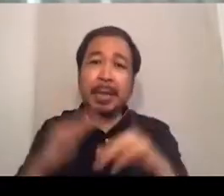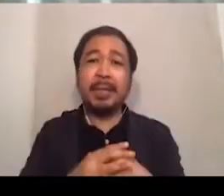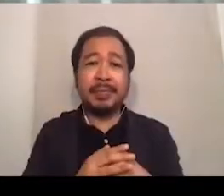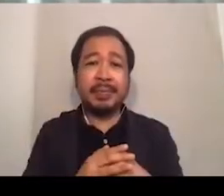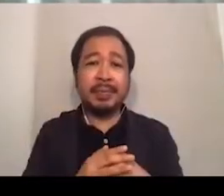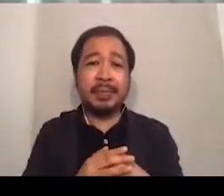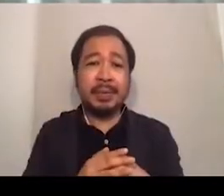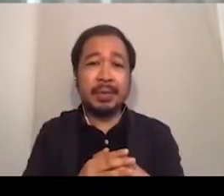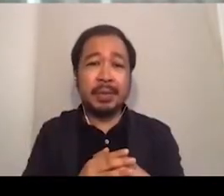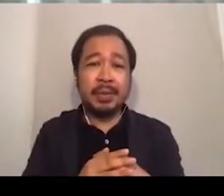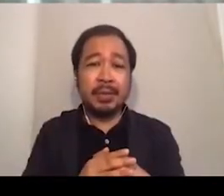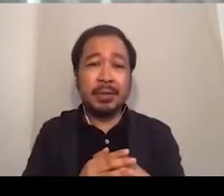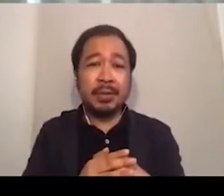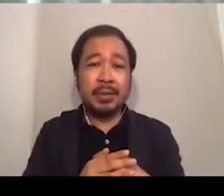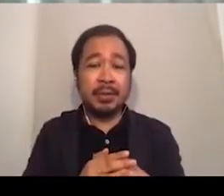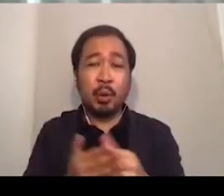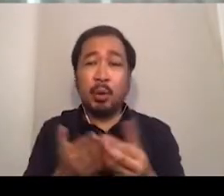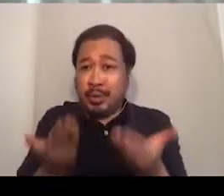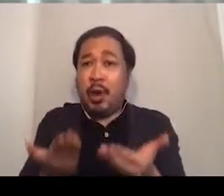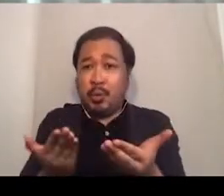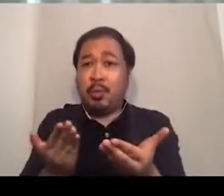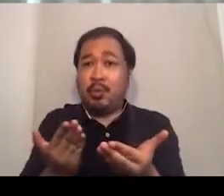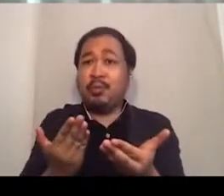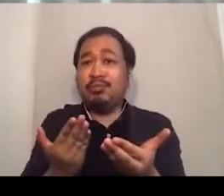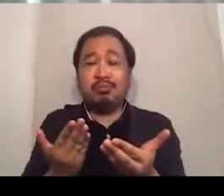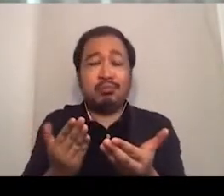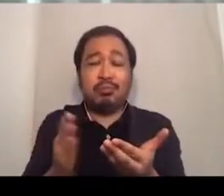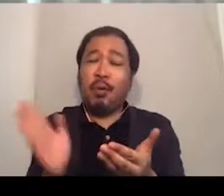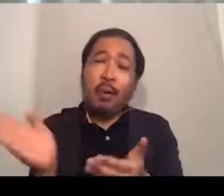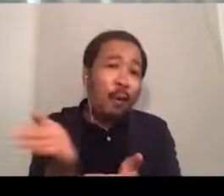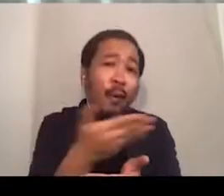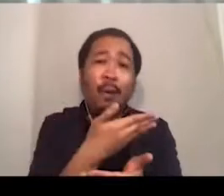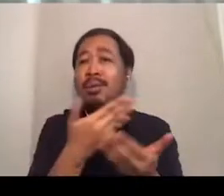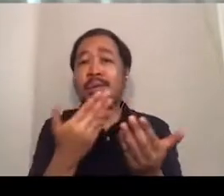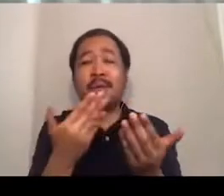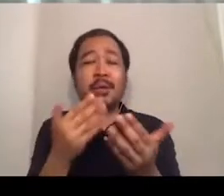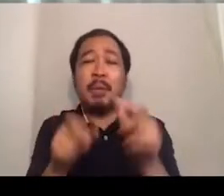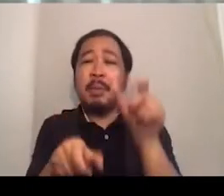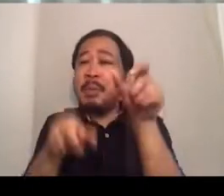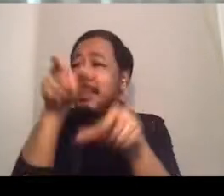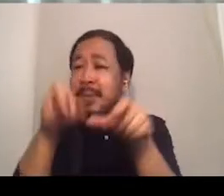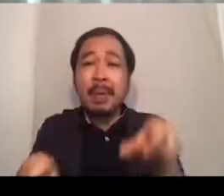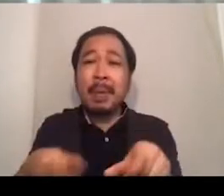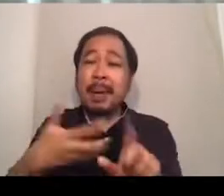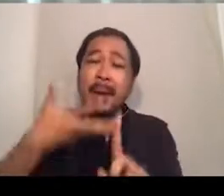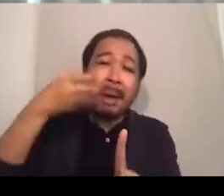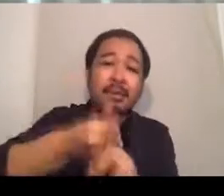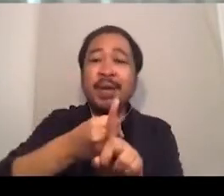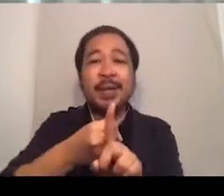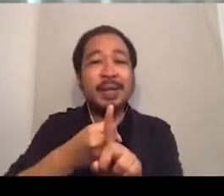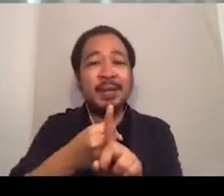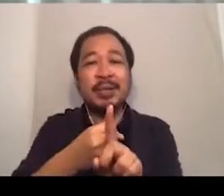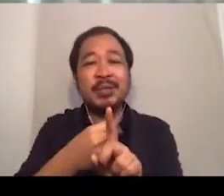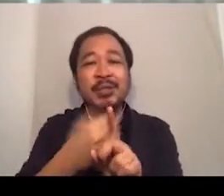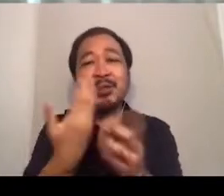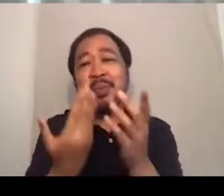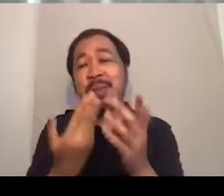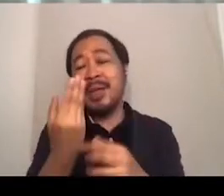pausing of a lot of economic activities. So there's a need more than ever for government